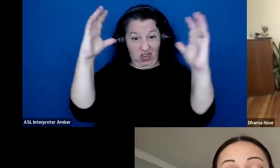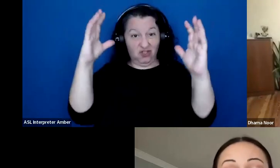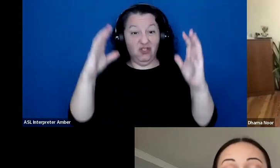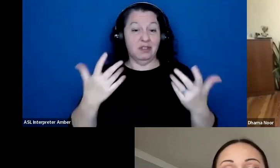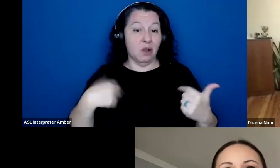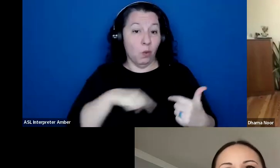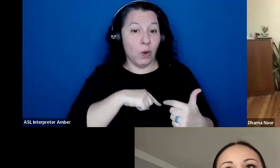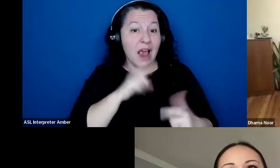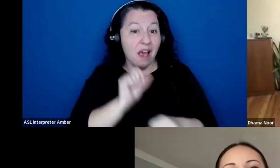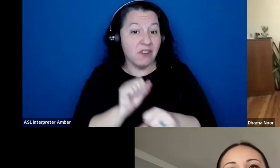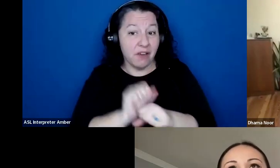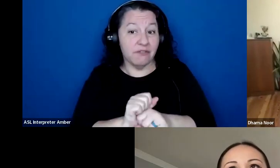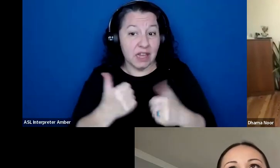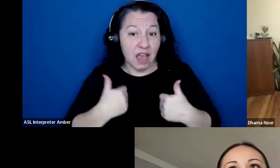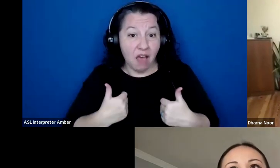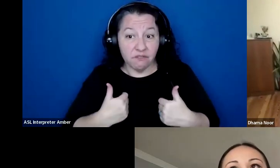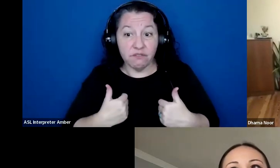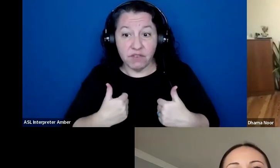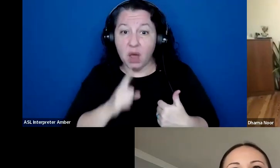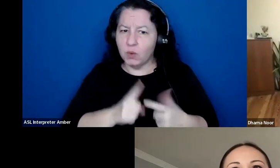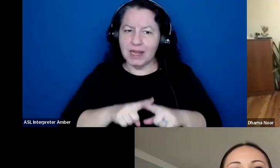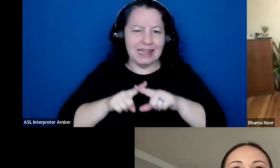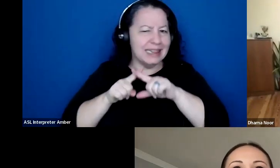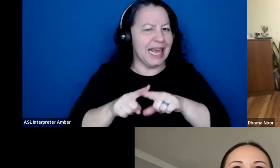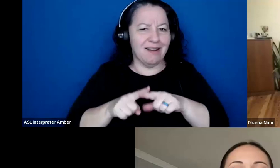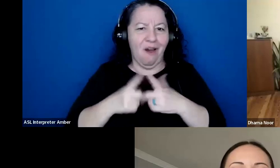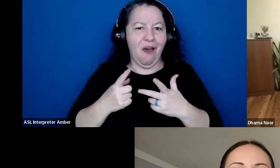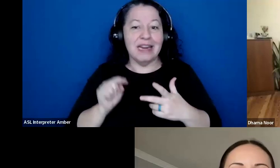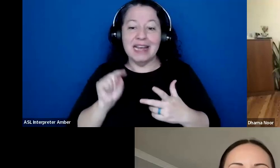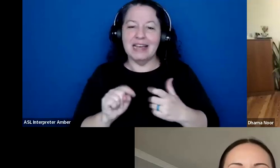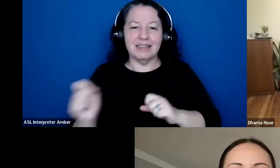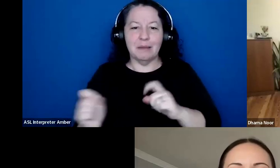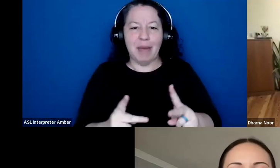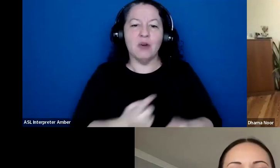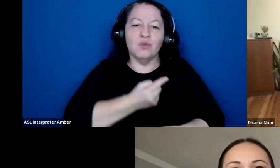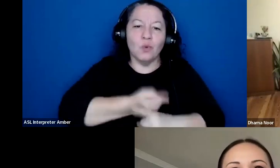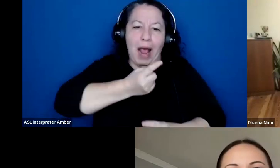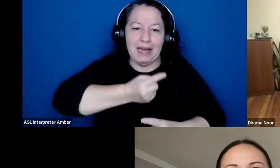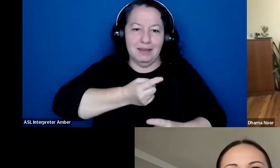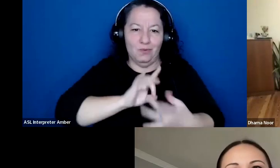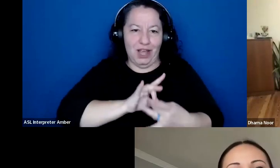conjured up and really, you know, lean on, is this return to the right relationship with Mother Earth